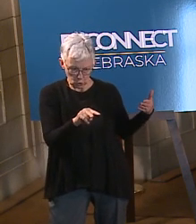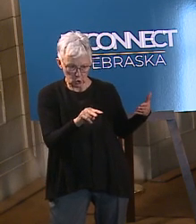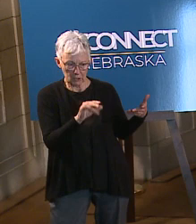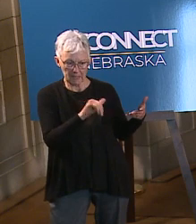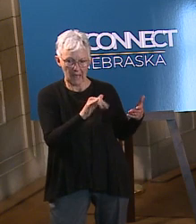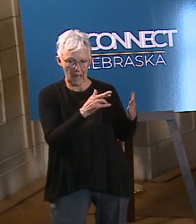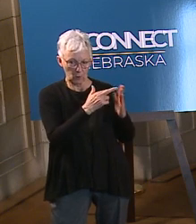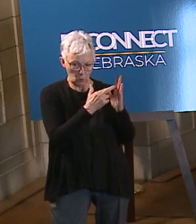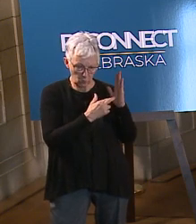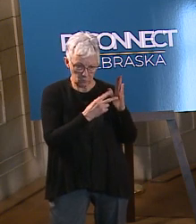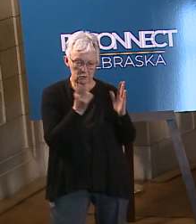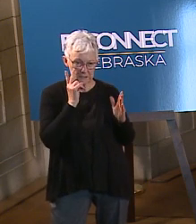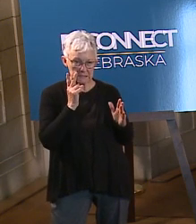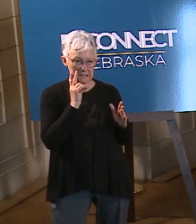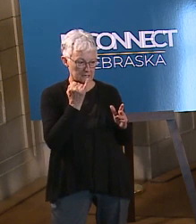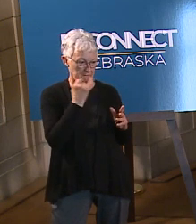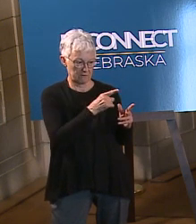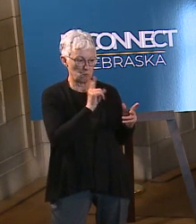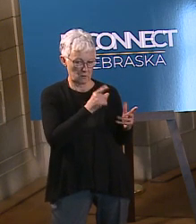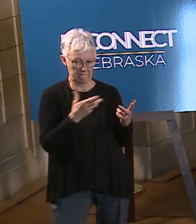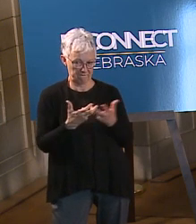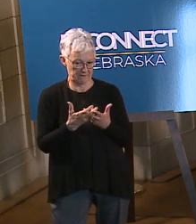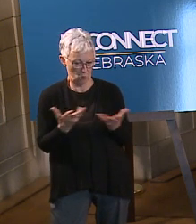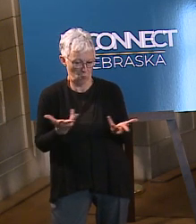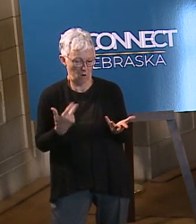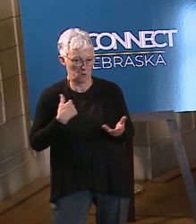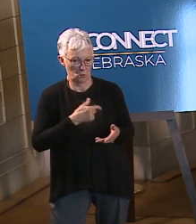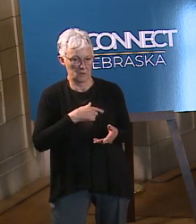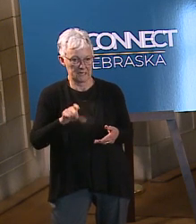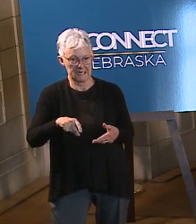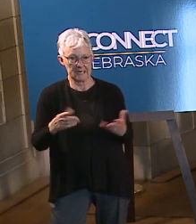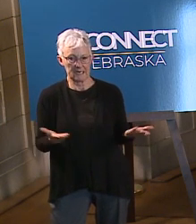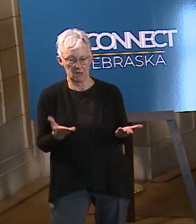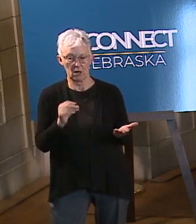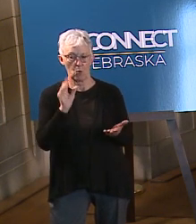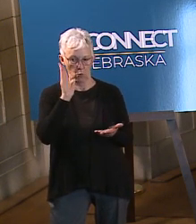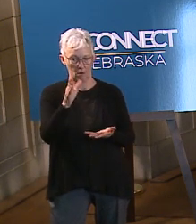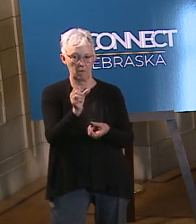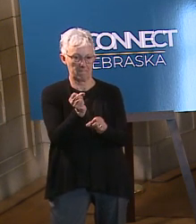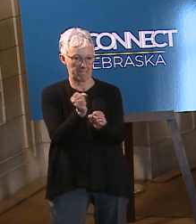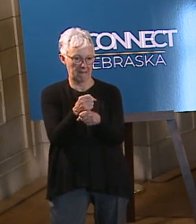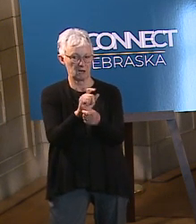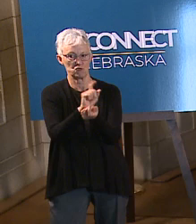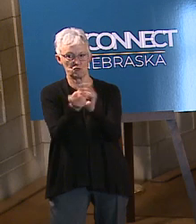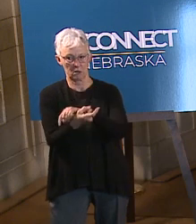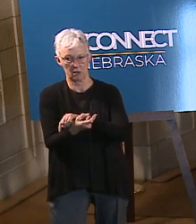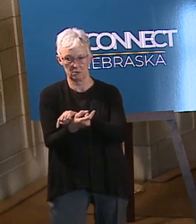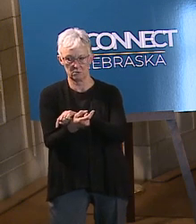THOSE REGULATIONS IN LIGHT OF THE FEEDBACK THAT WE HAD, I WILL